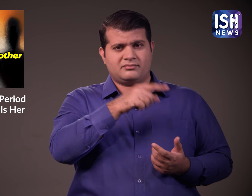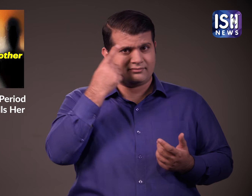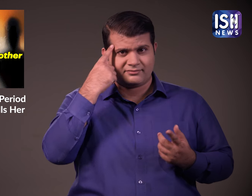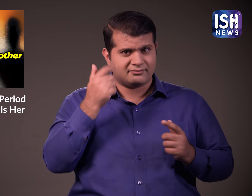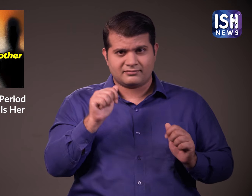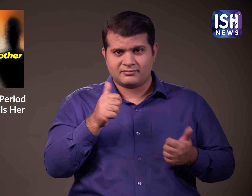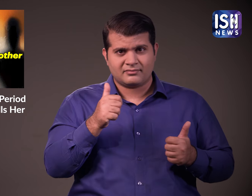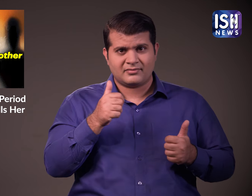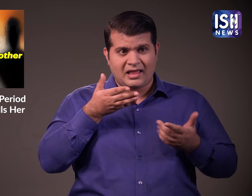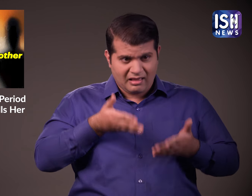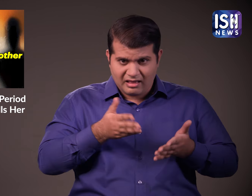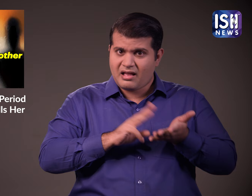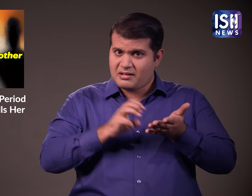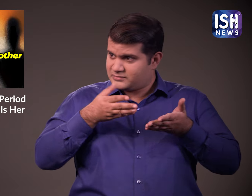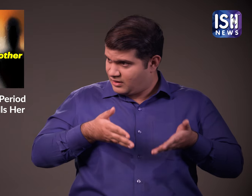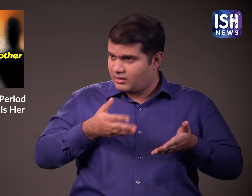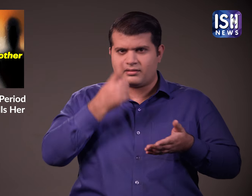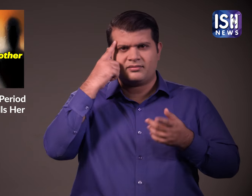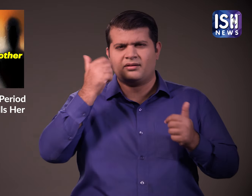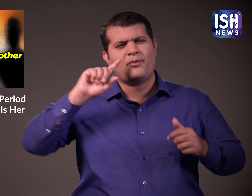She had no idea that she had started menstruating.